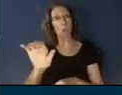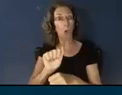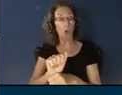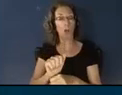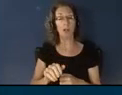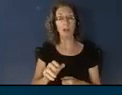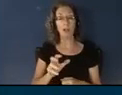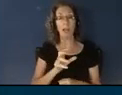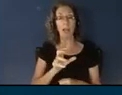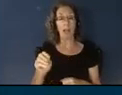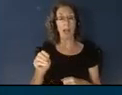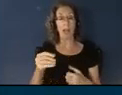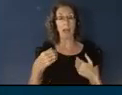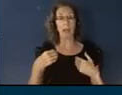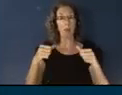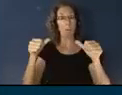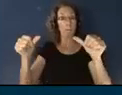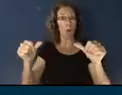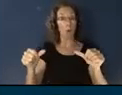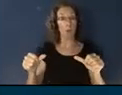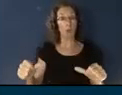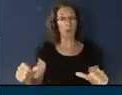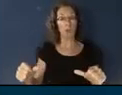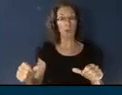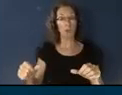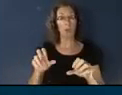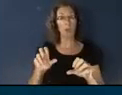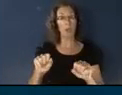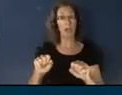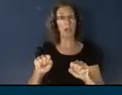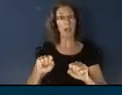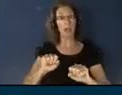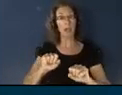place for the poster sessions that people can ask you questions, sort of like a chat